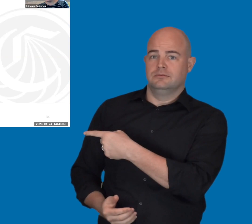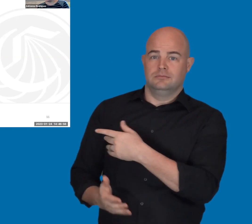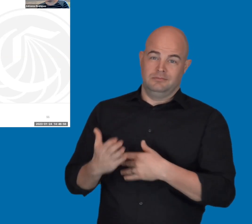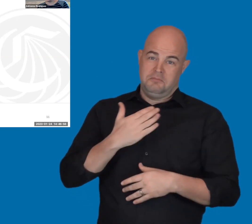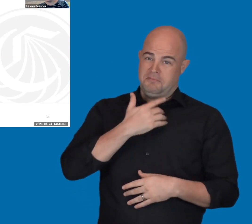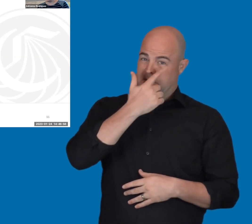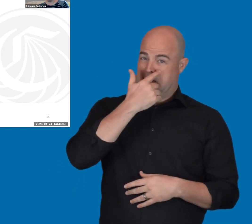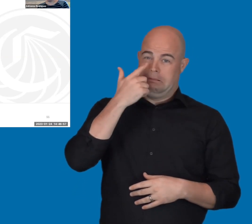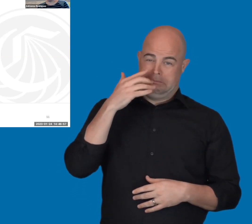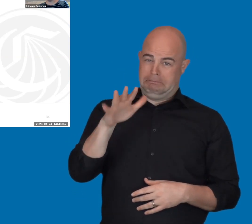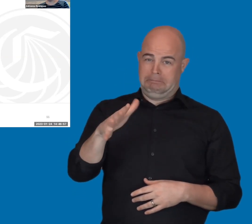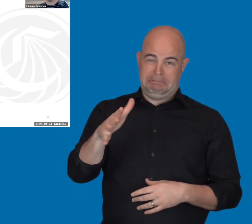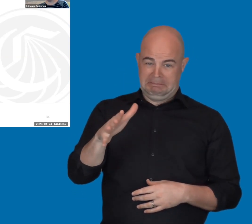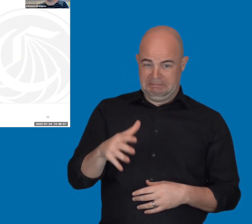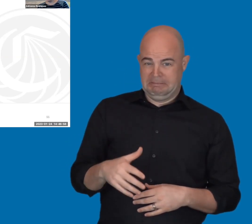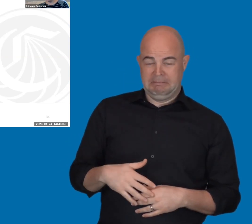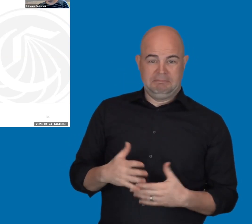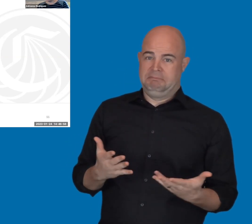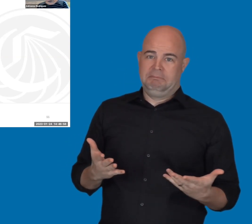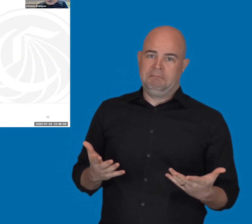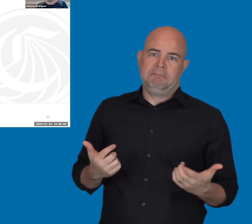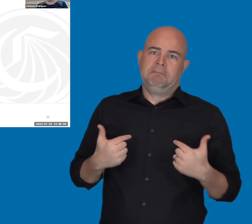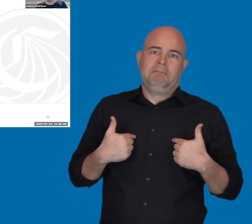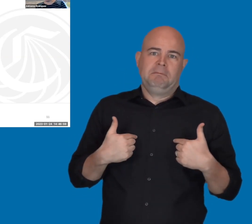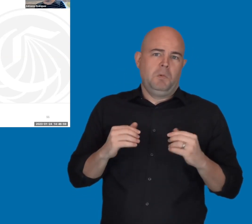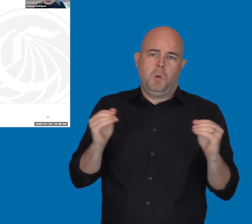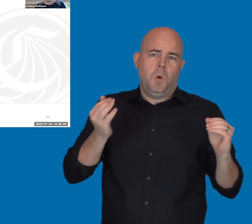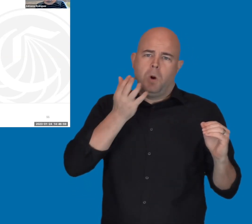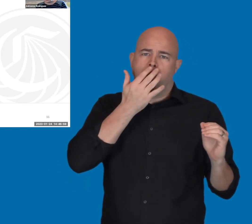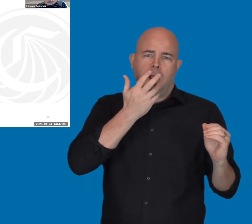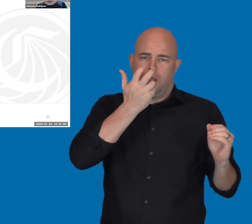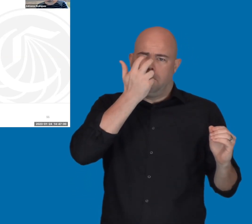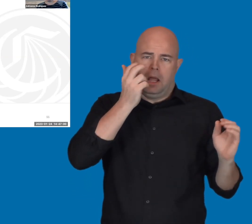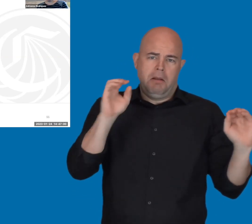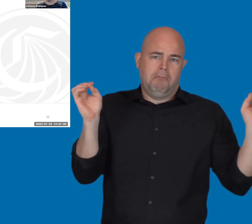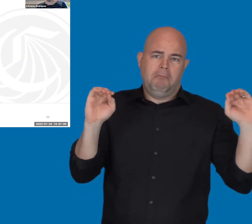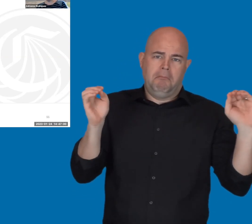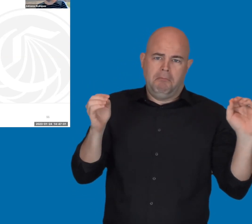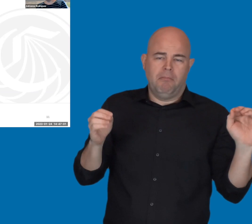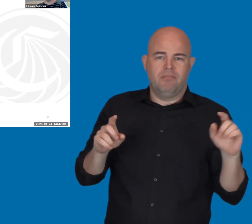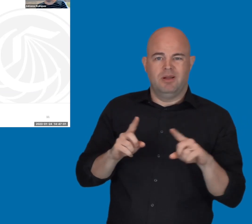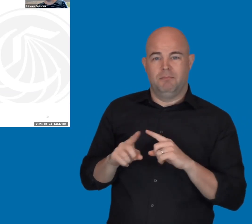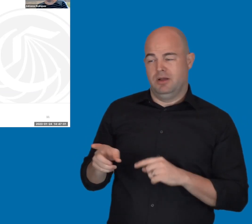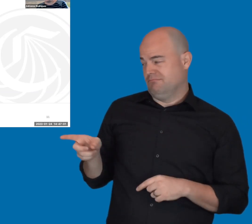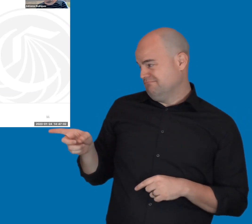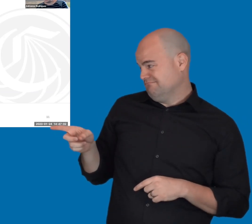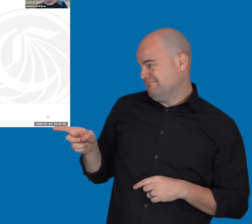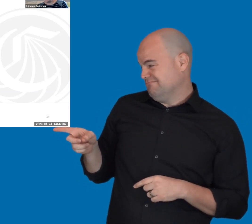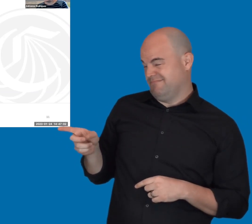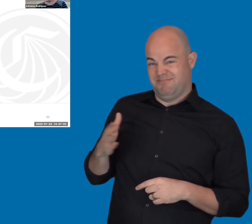I don't have any sort of color blindness issues, but I have bad eyes.